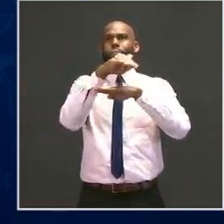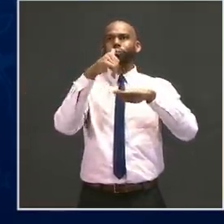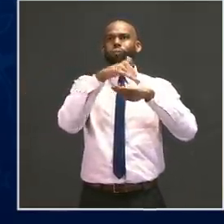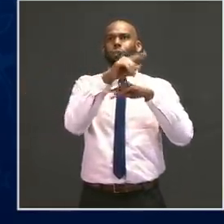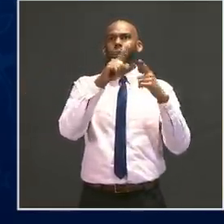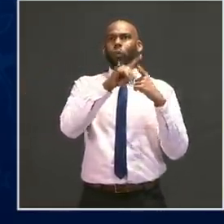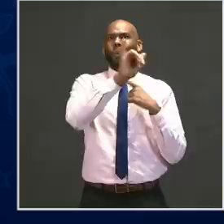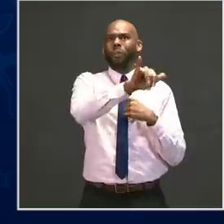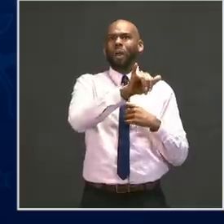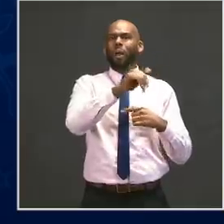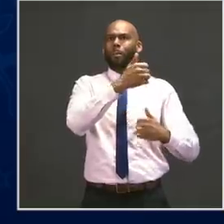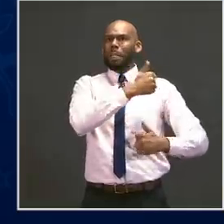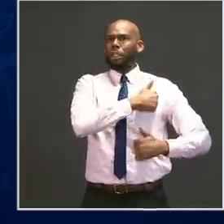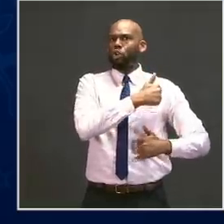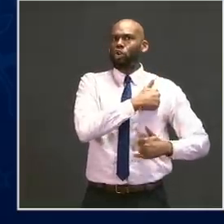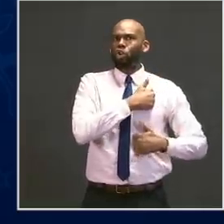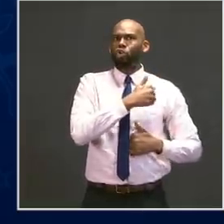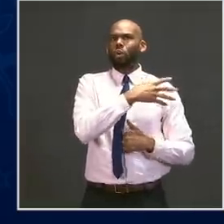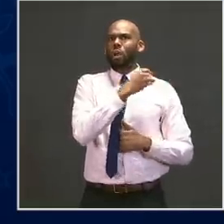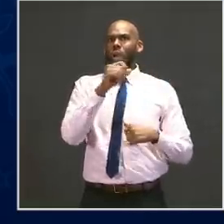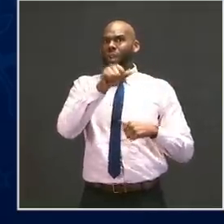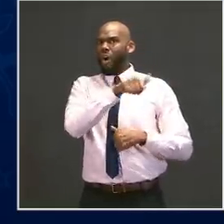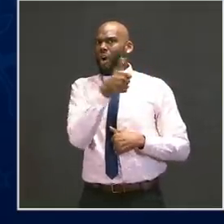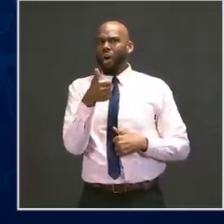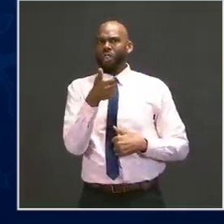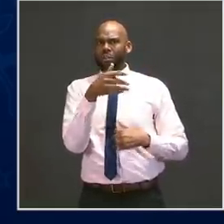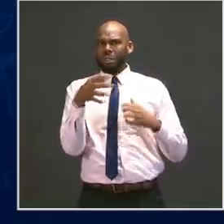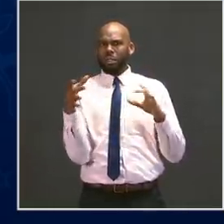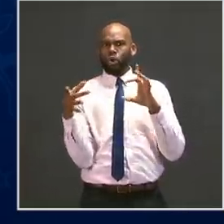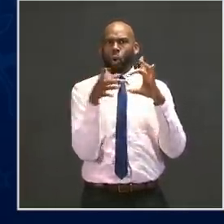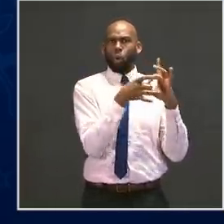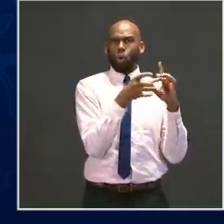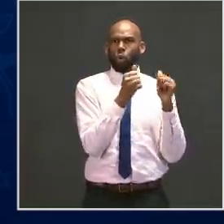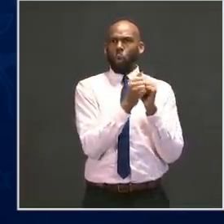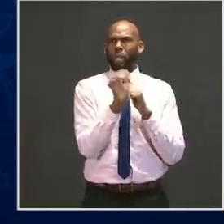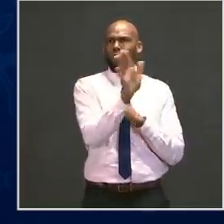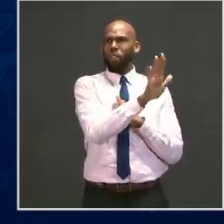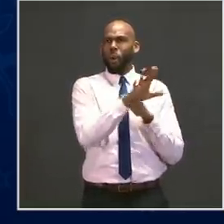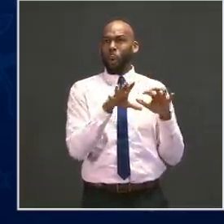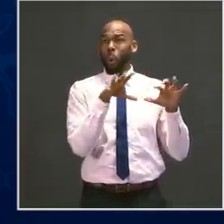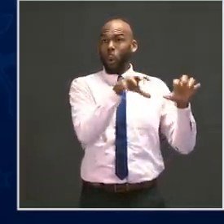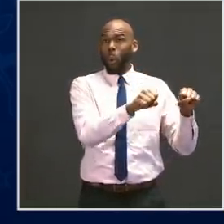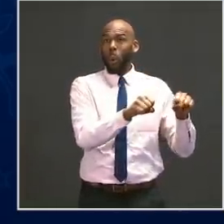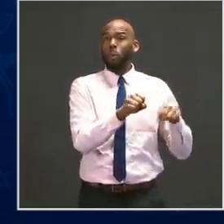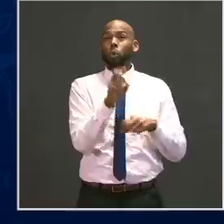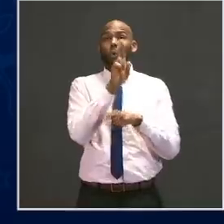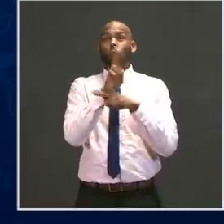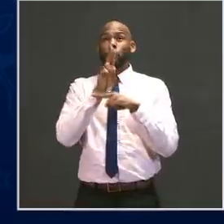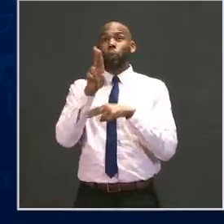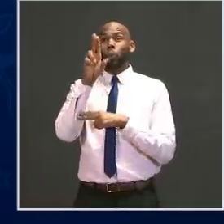and other entities associated with the recent coup. In addition, we're freezing U.S. assistance that benefits the Burmese government,